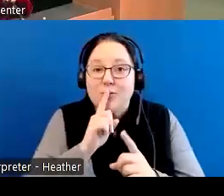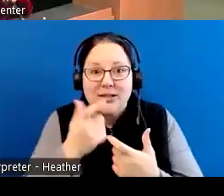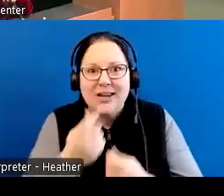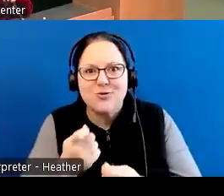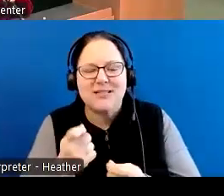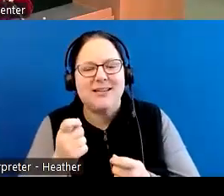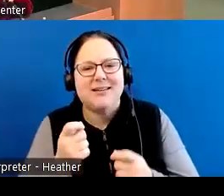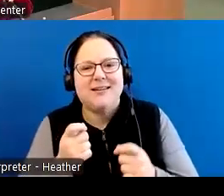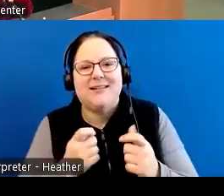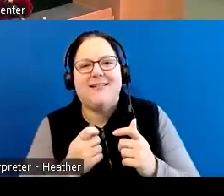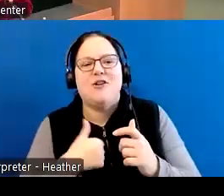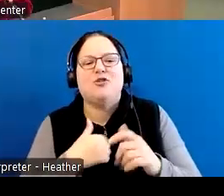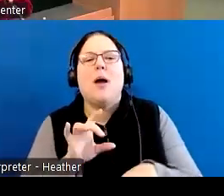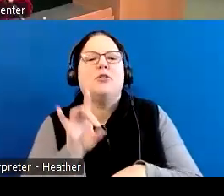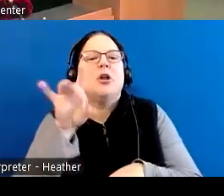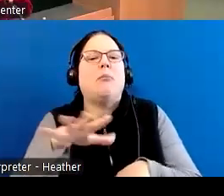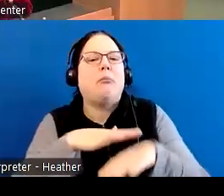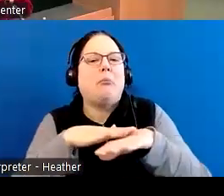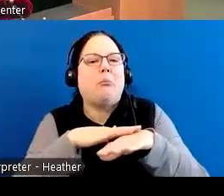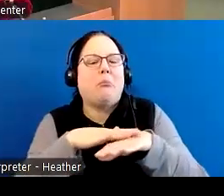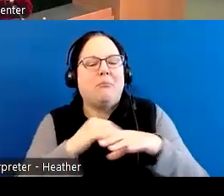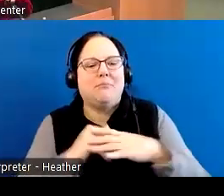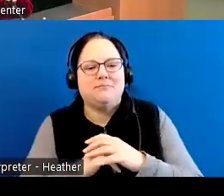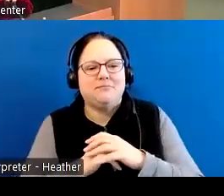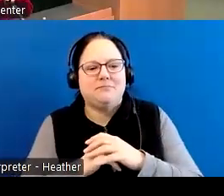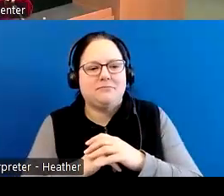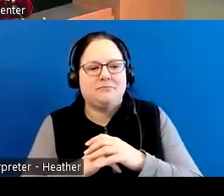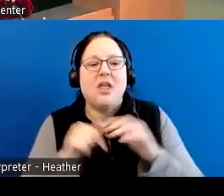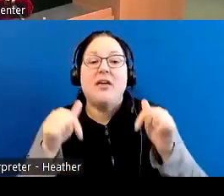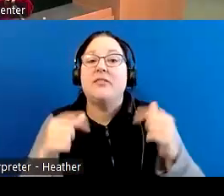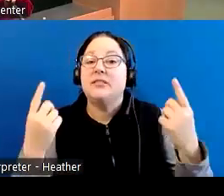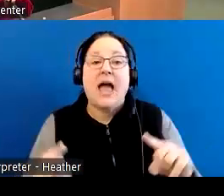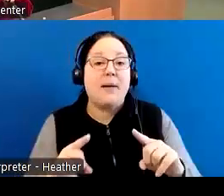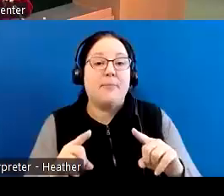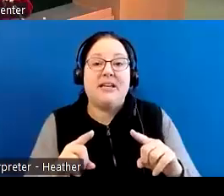going to talk about it here briefly. Um and this sort of arose organically in the way we do our